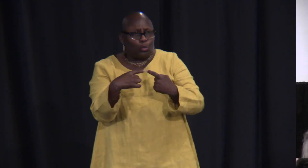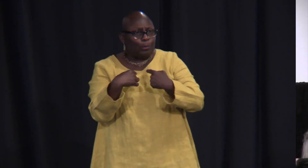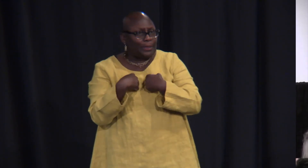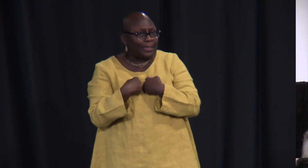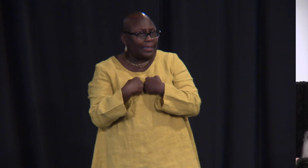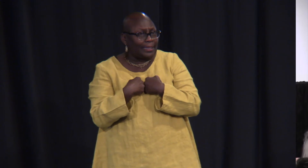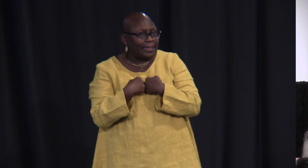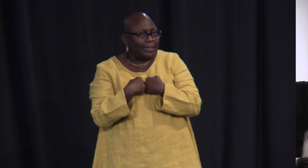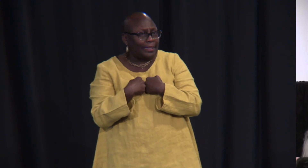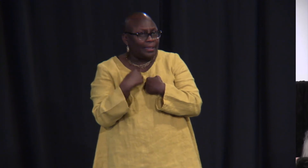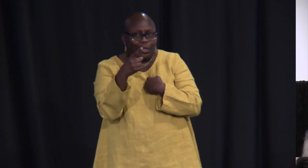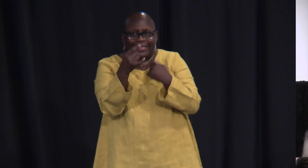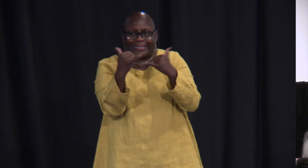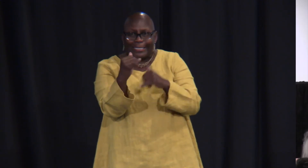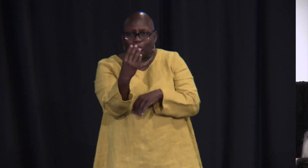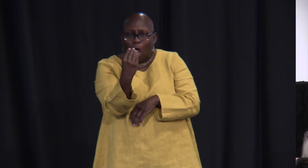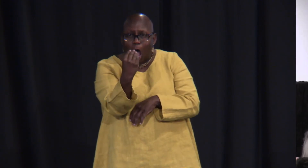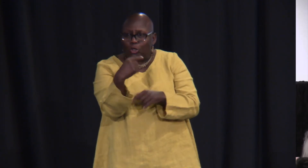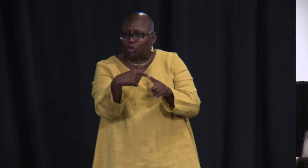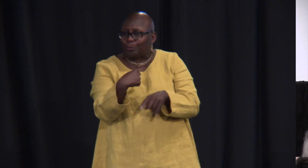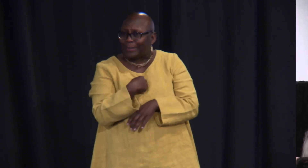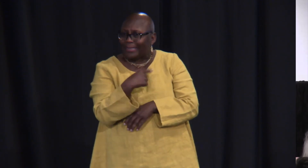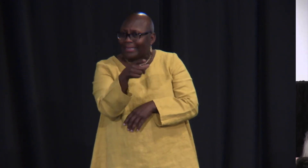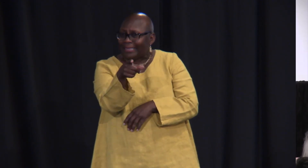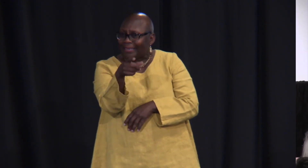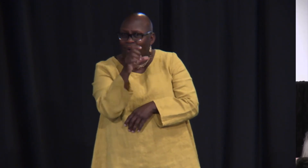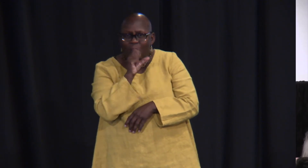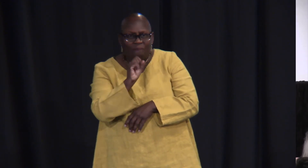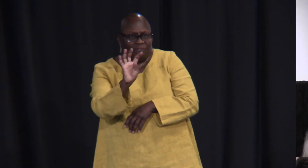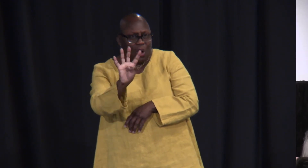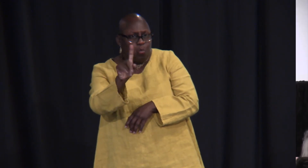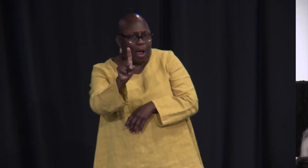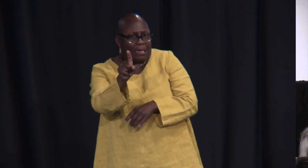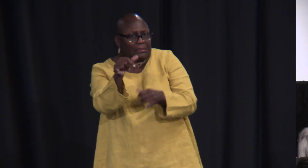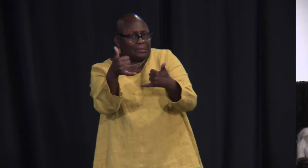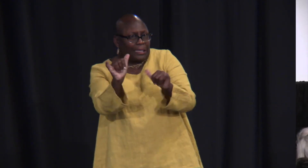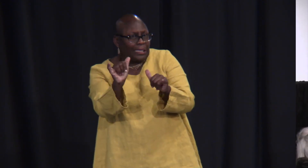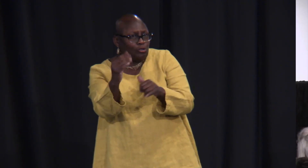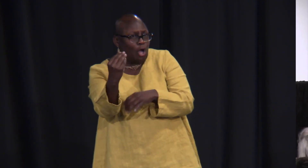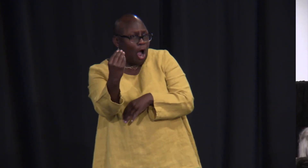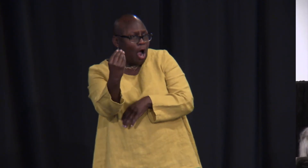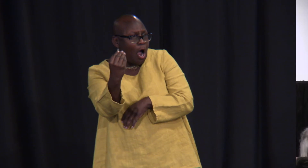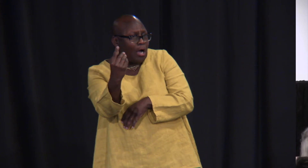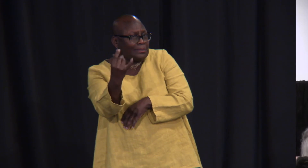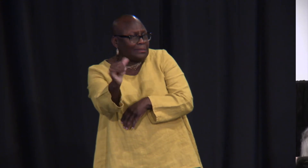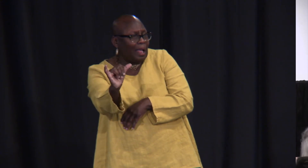He drives her crazy and of course she comes to me asking where the heck this